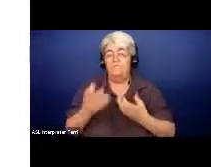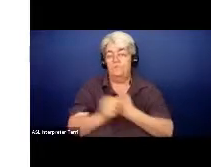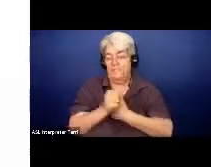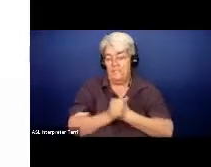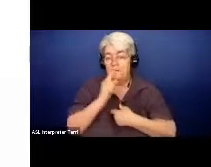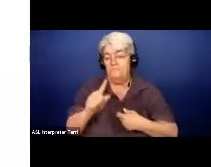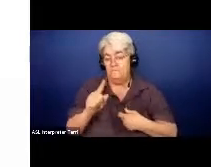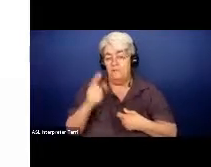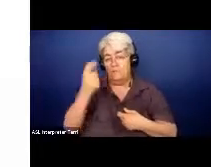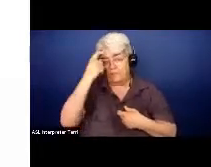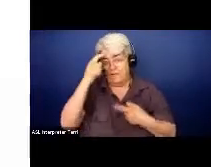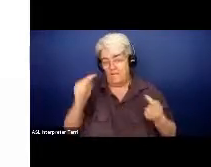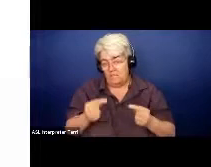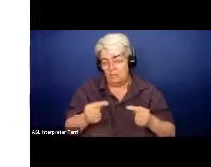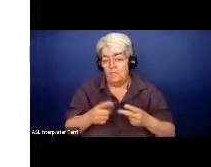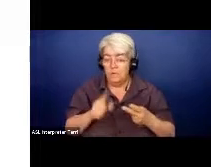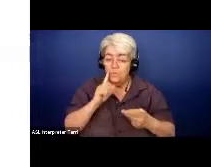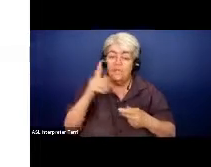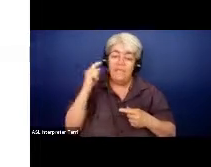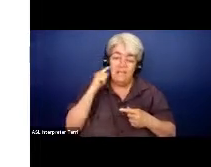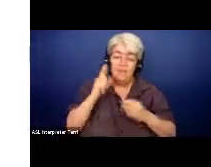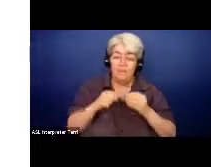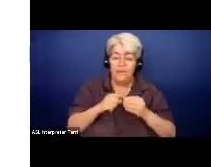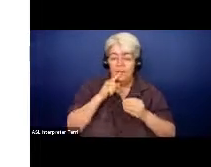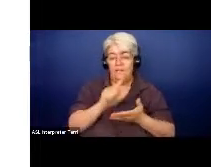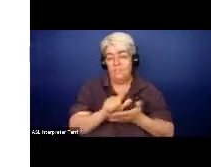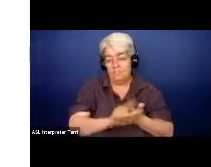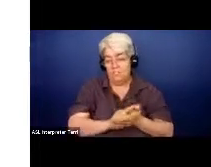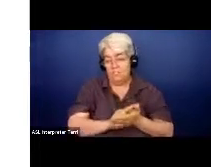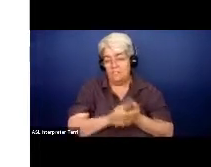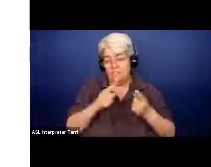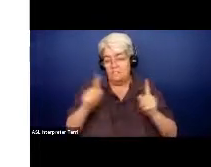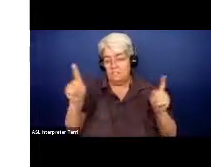hear about legislative successes. The